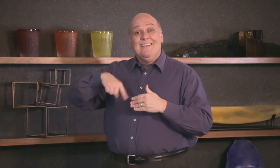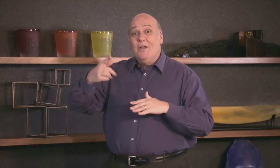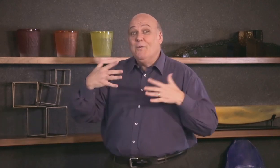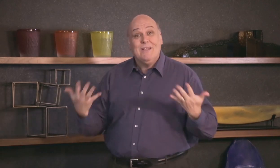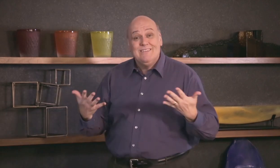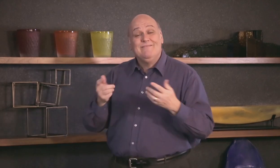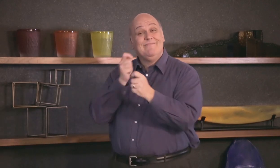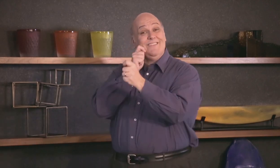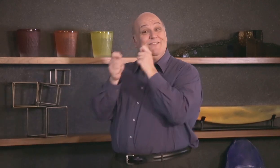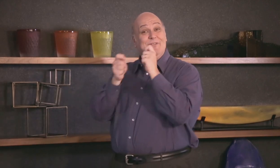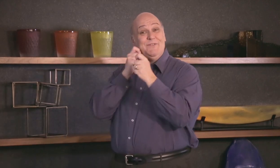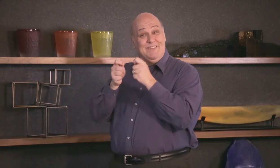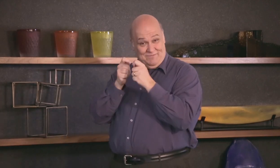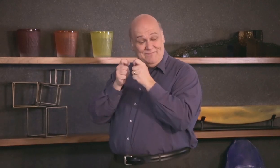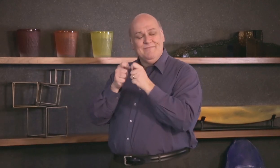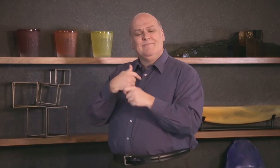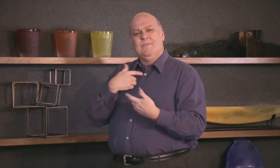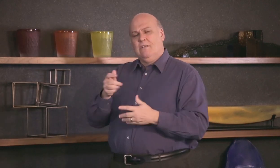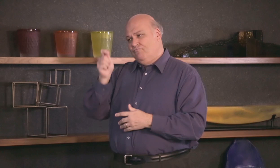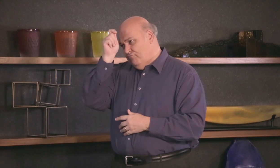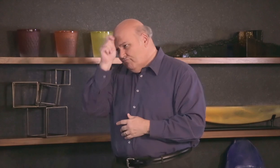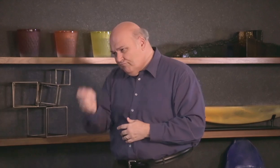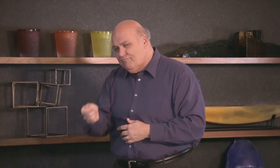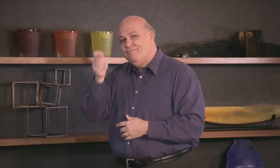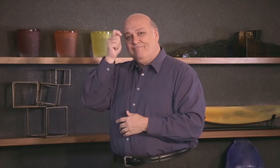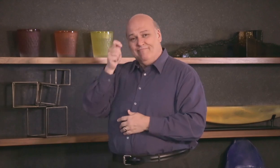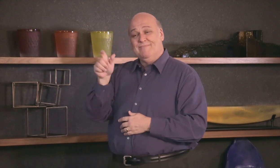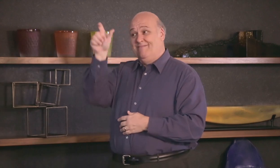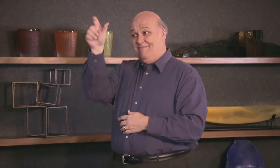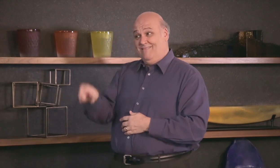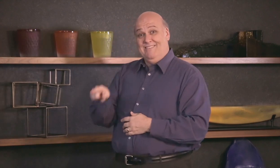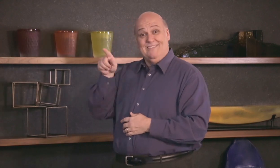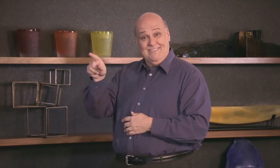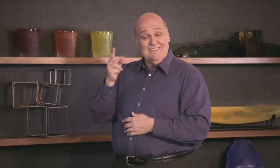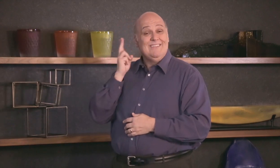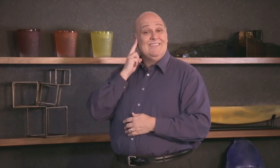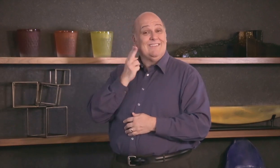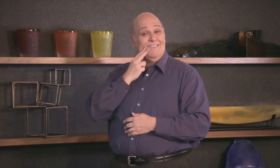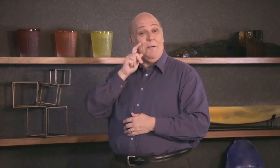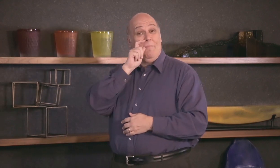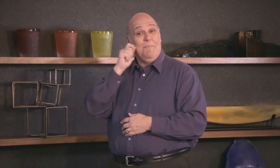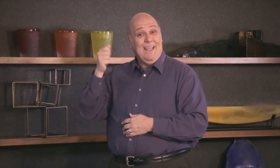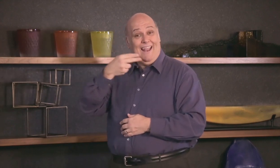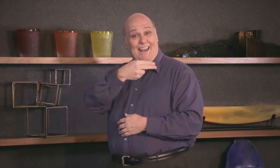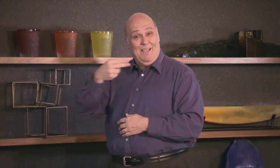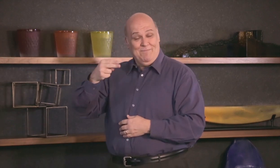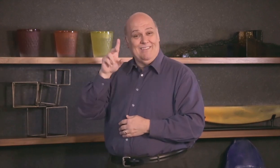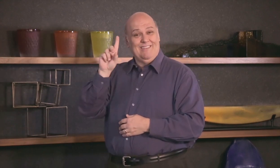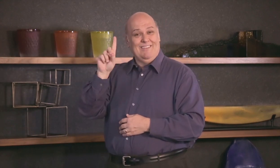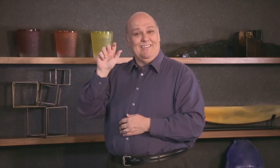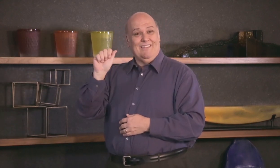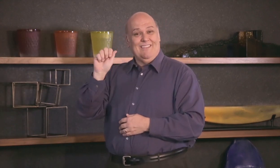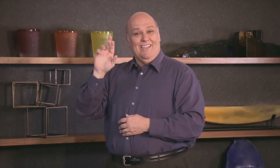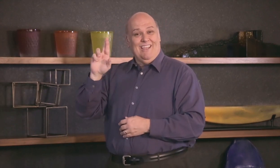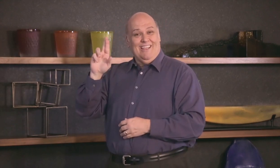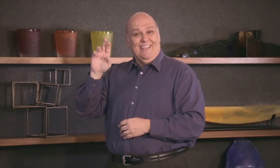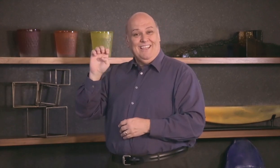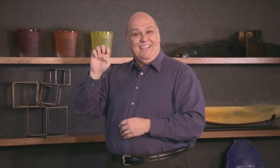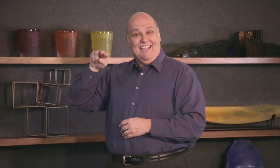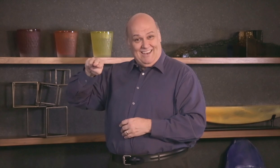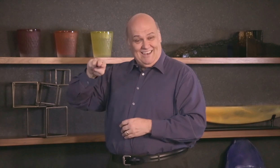Now for the interview I had with a guest. I want to introduce you to a deaf man, Darren Holst.